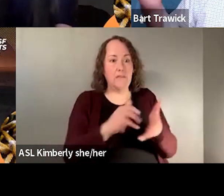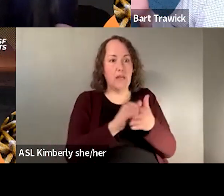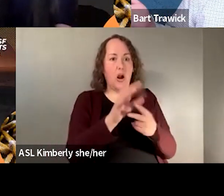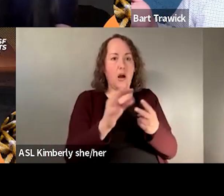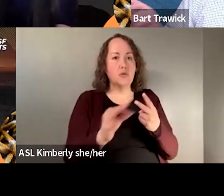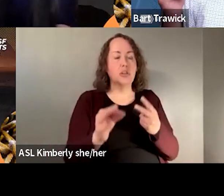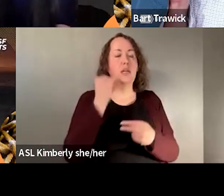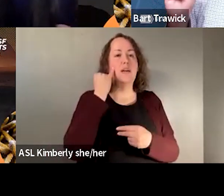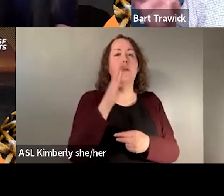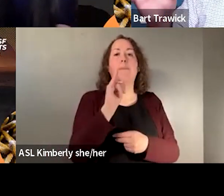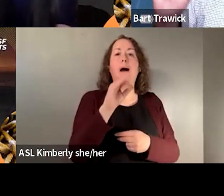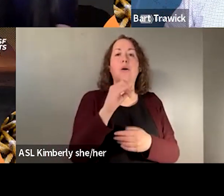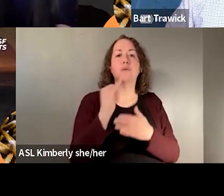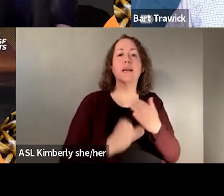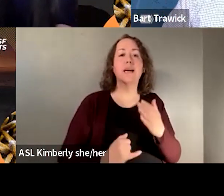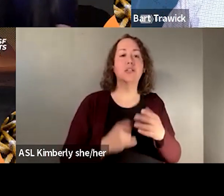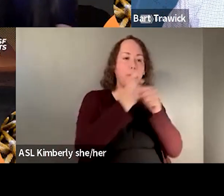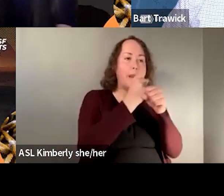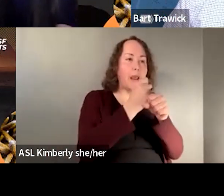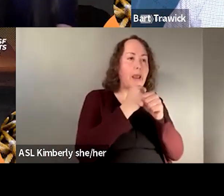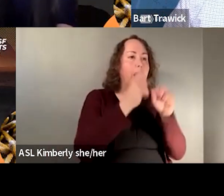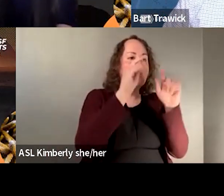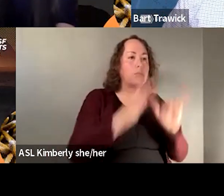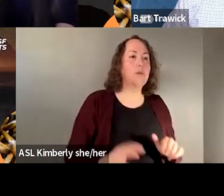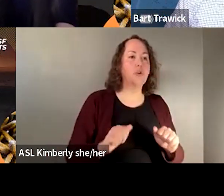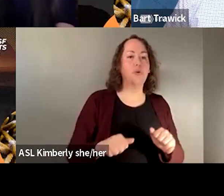you wanted to share it with someone, you could make it public and there's --